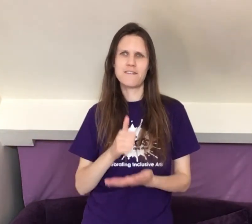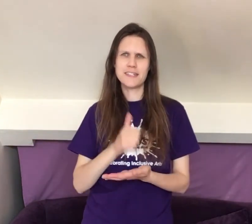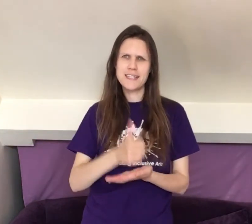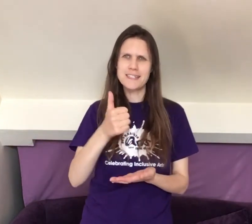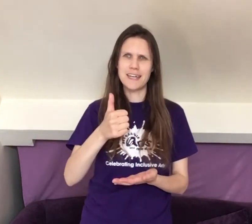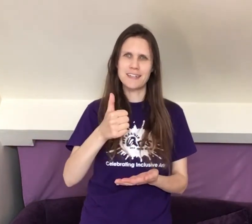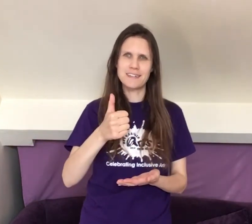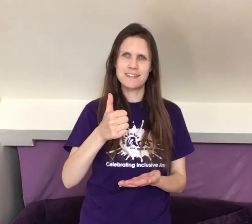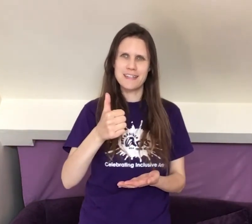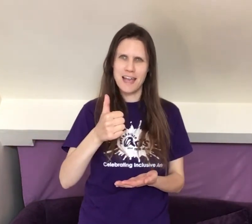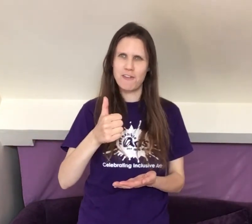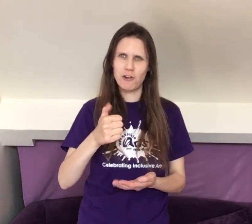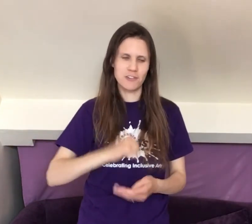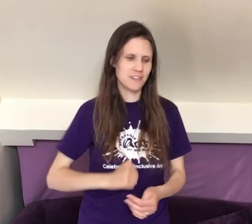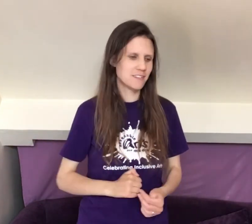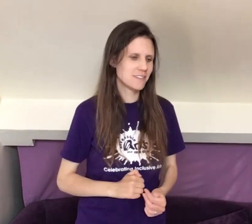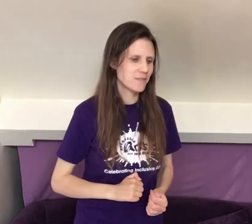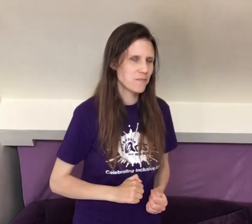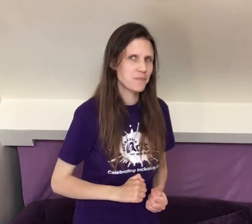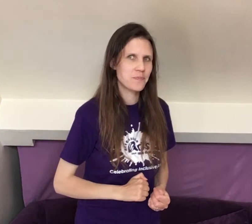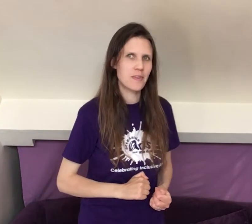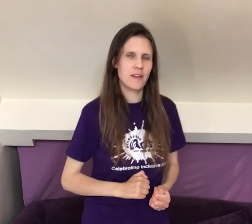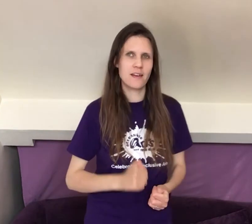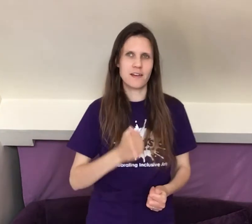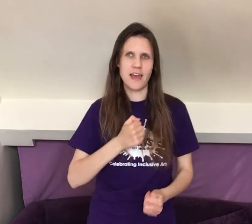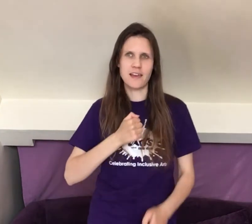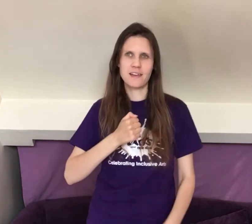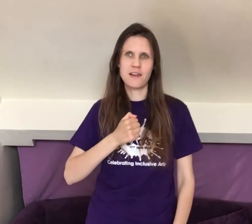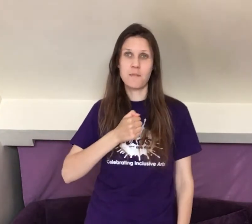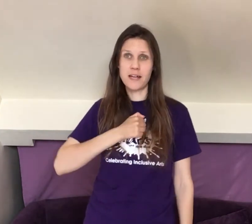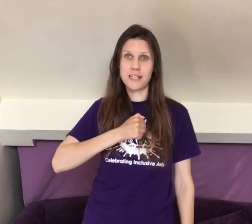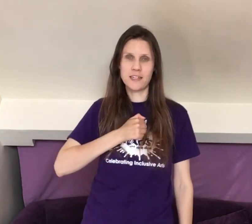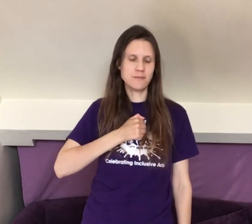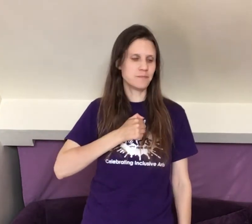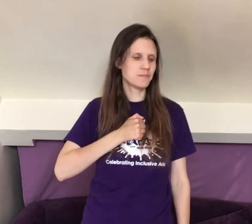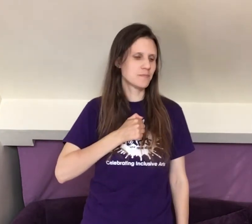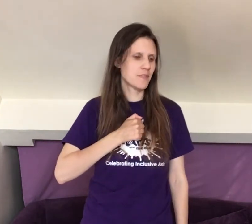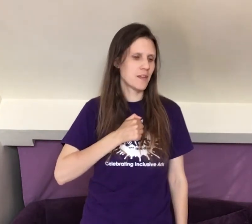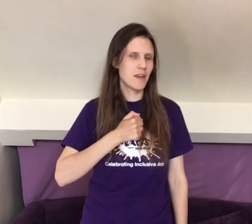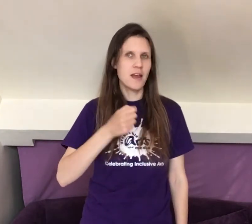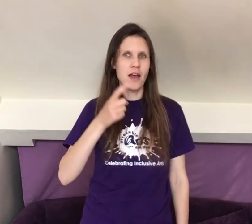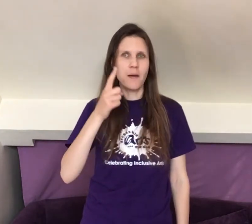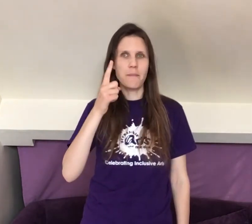Fantastic! Let’s carry on. OK, my turn.